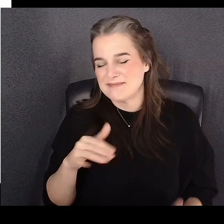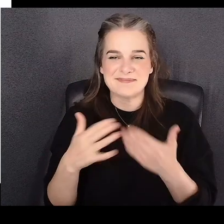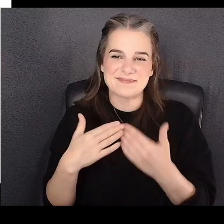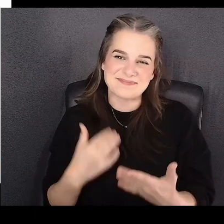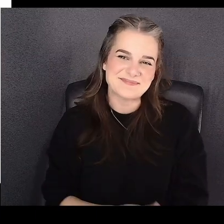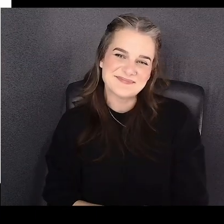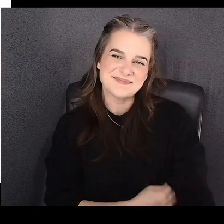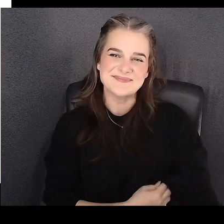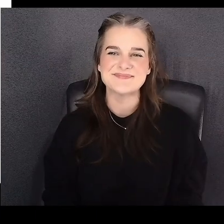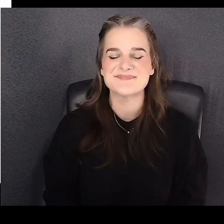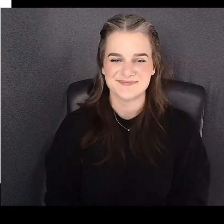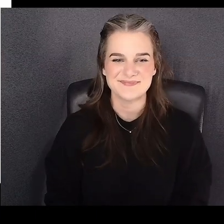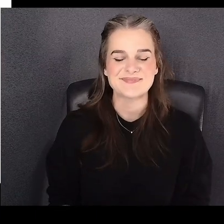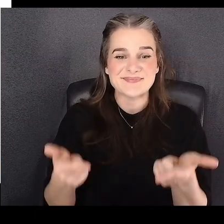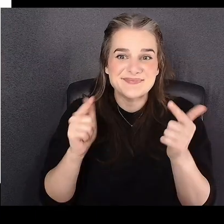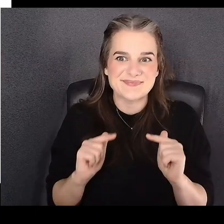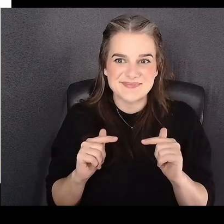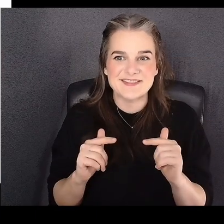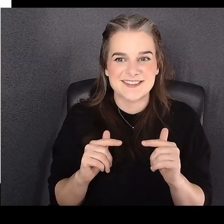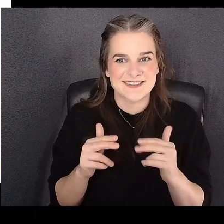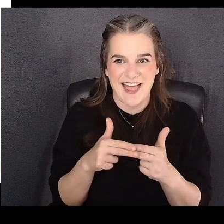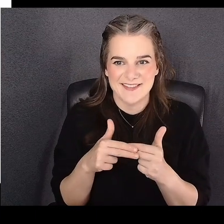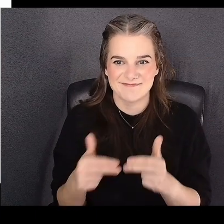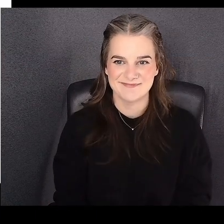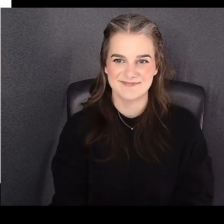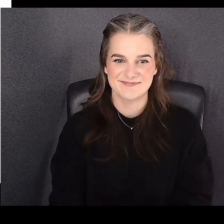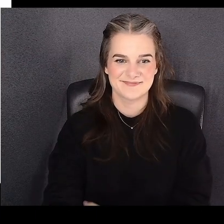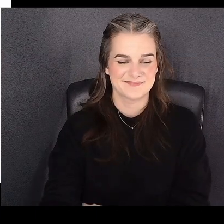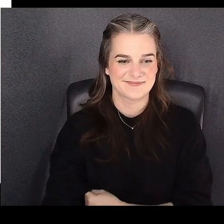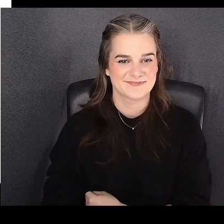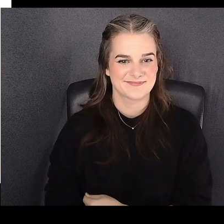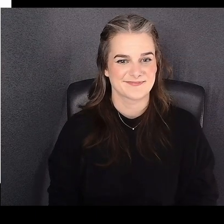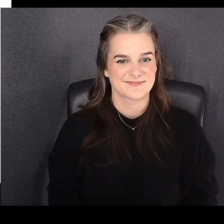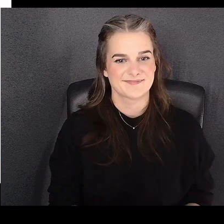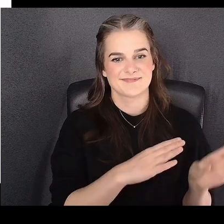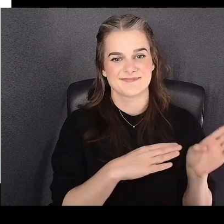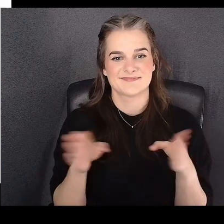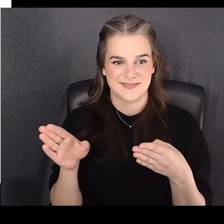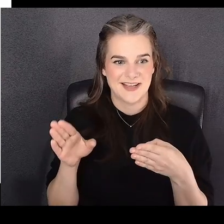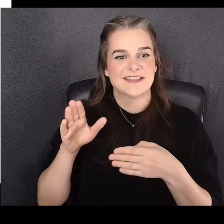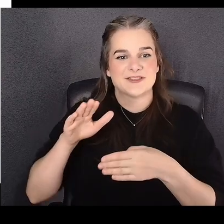All right. Let me go to our next slide. But yeah, getting back to history of Inglis. Yeah, so just to give us